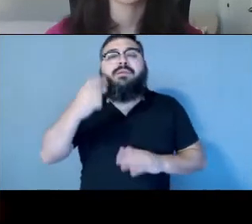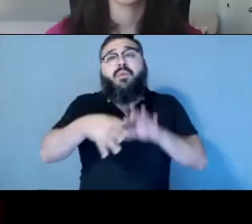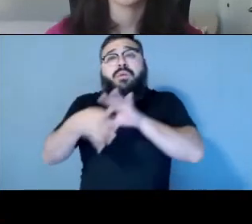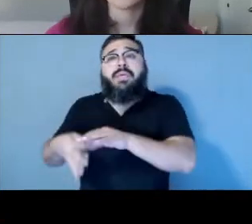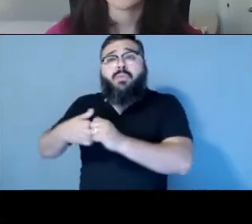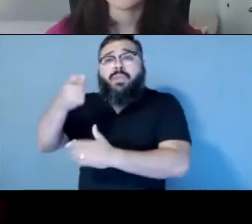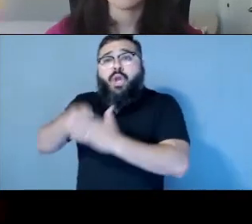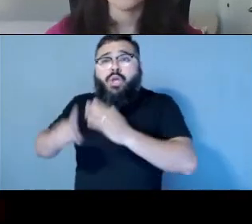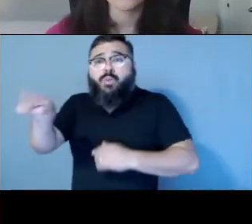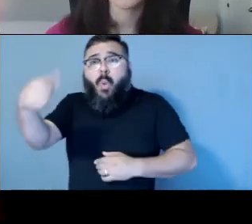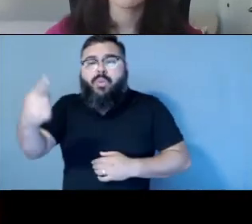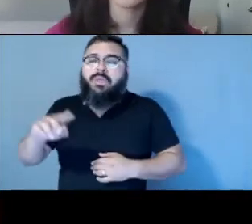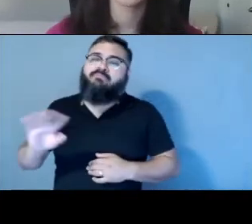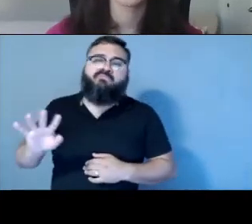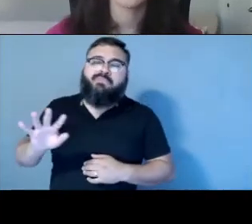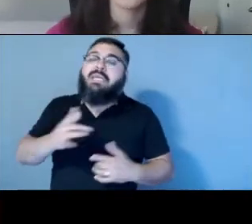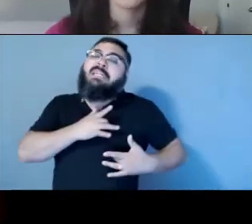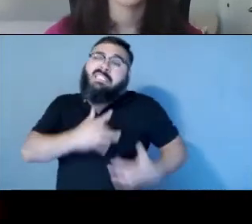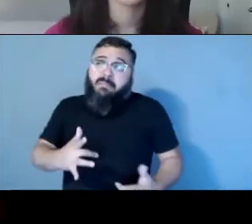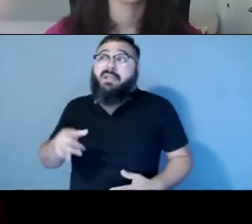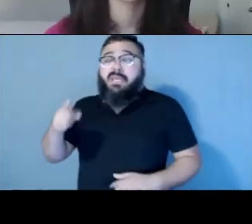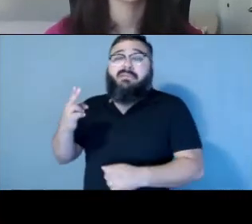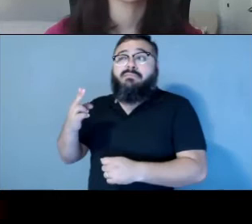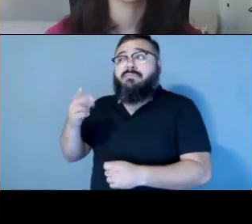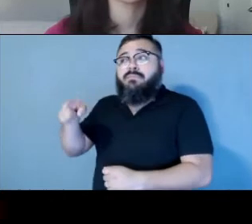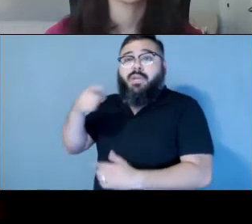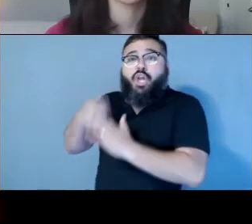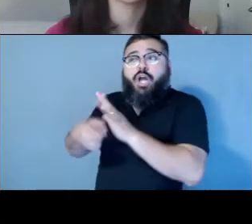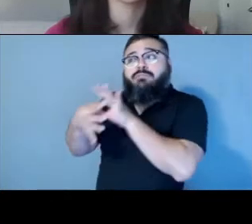that's one thing that's usually it refers to, but it also can refer to things